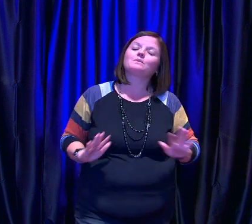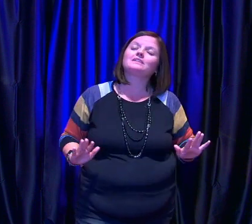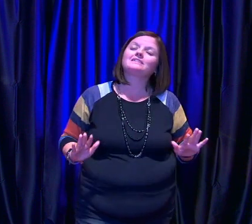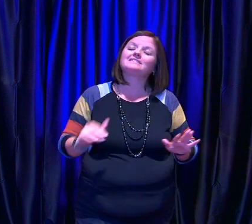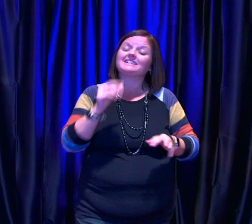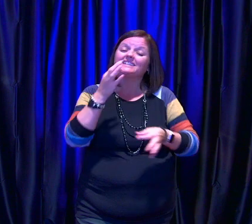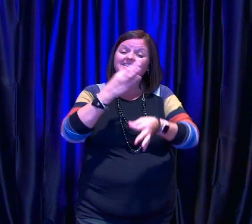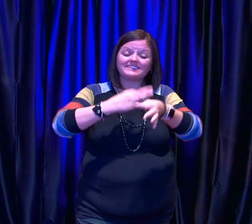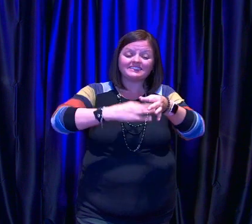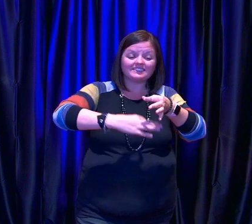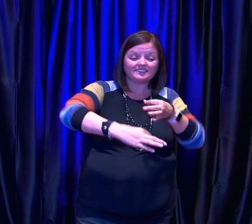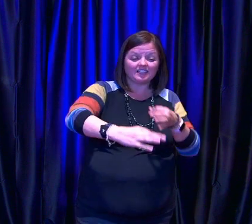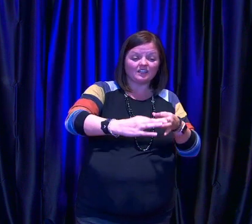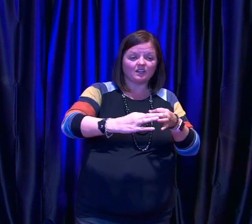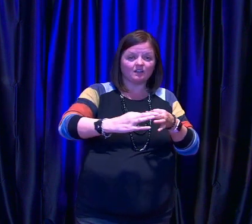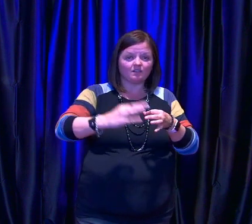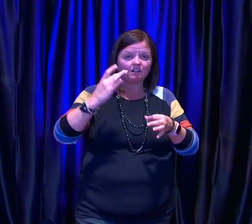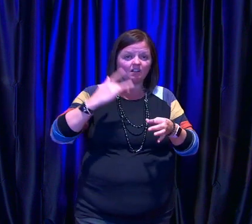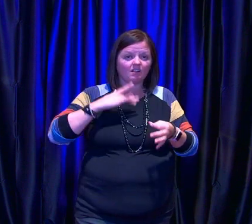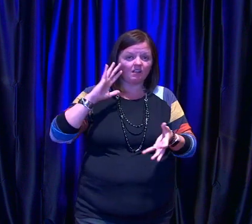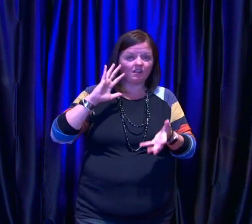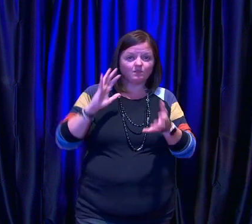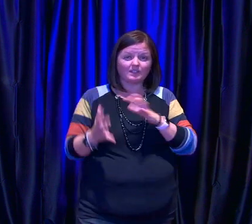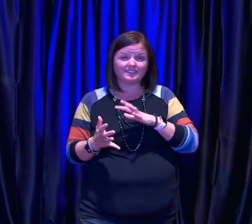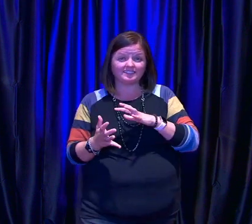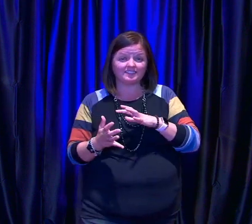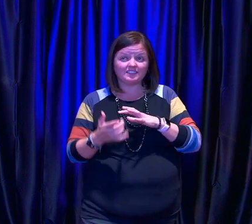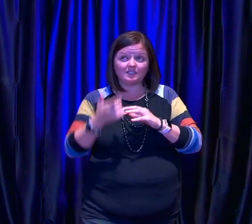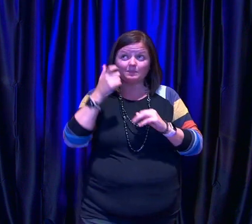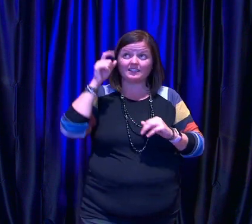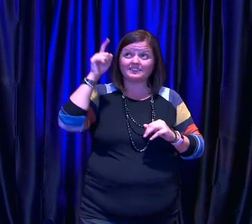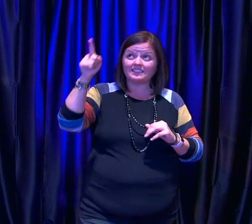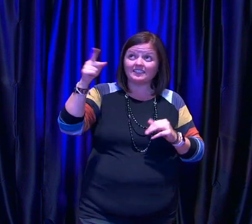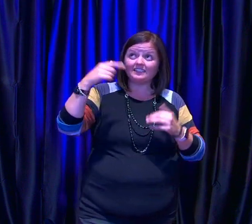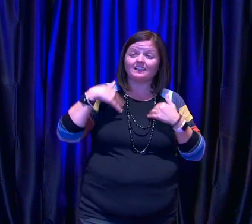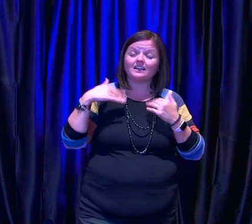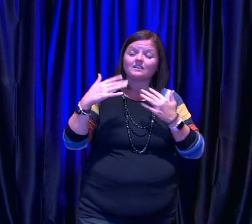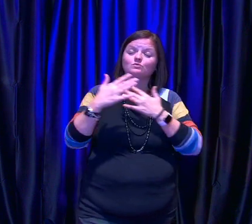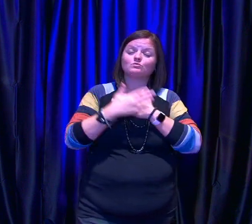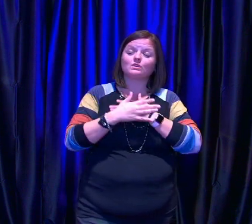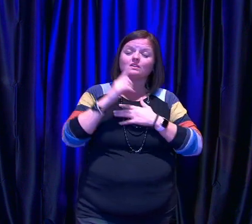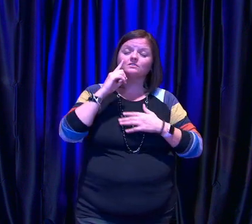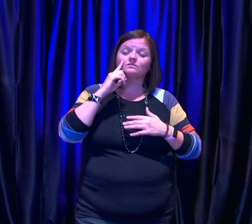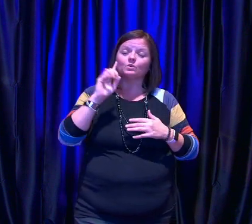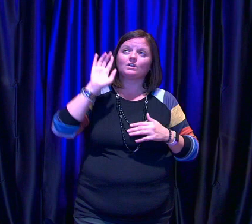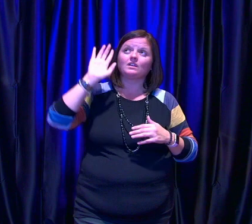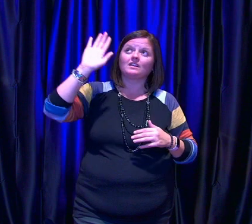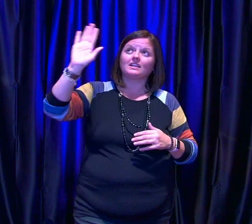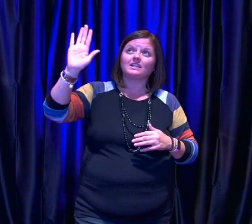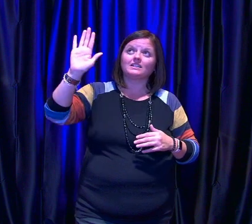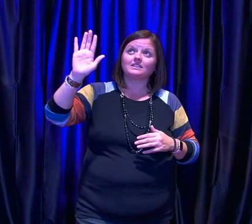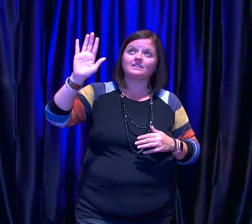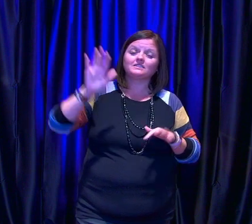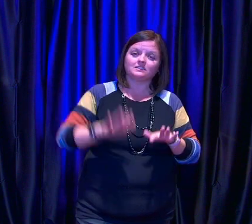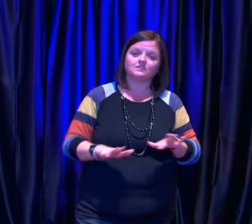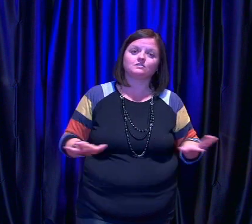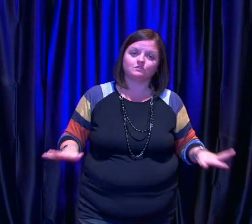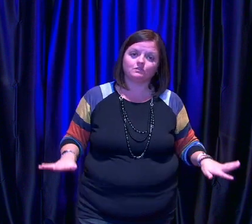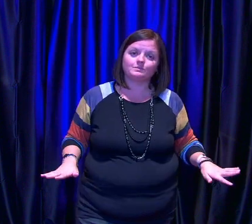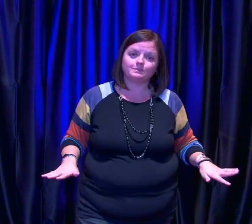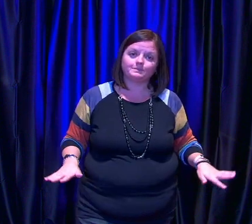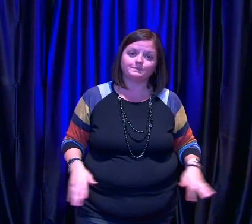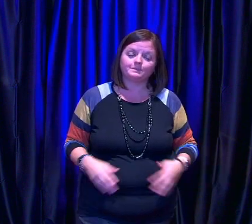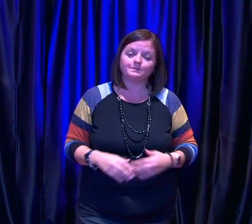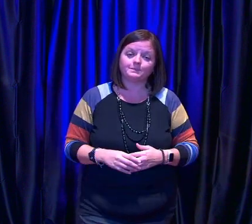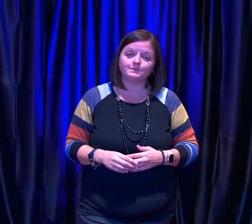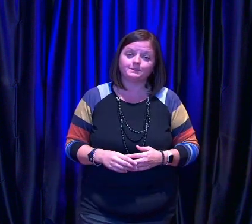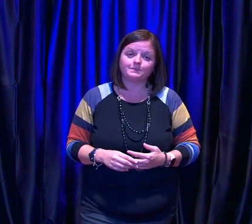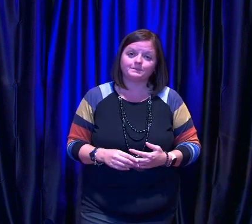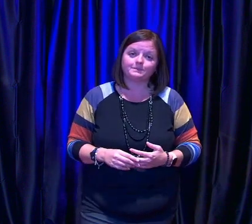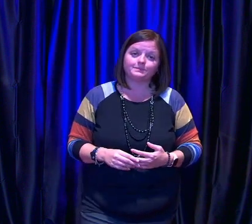of going crazy because he has rest for his children